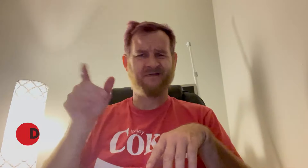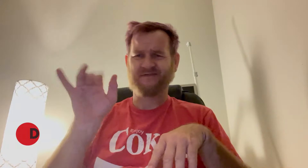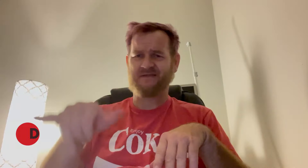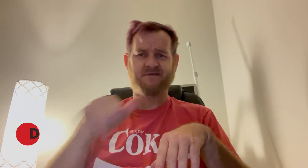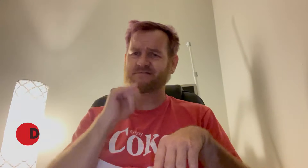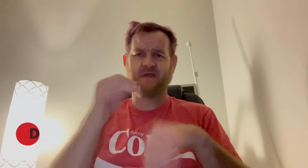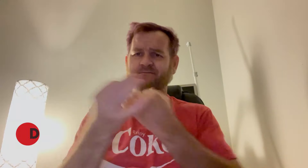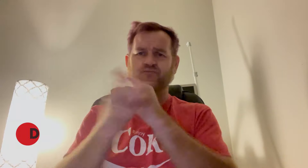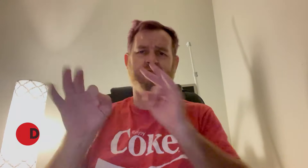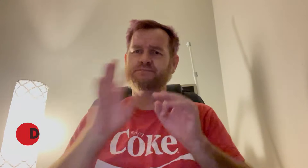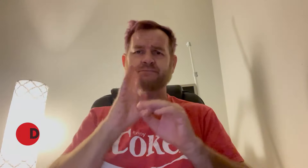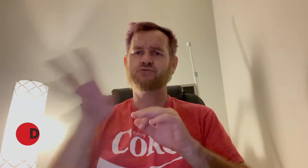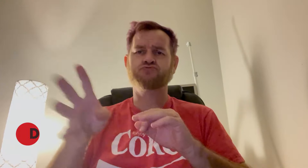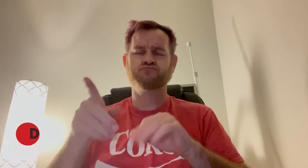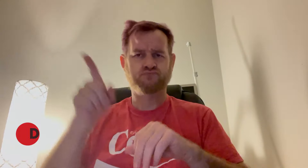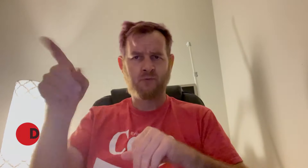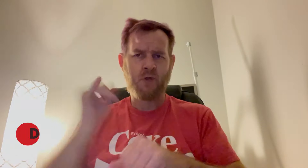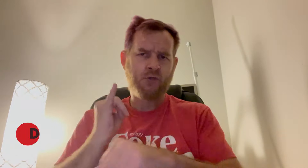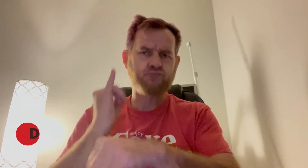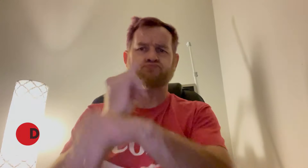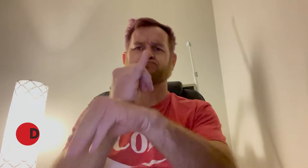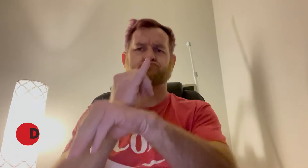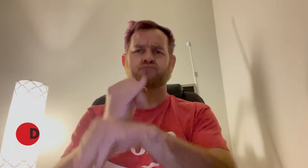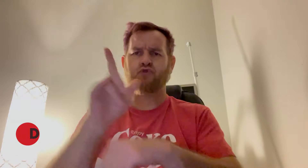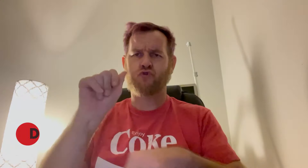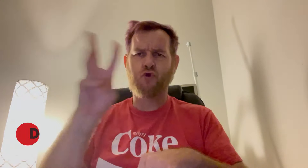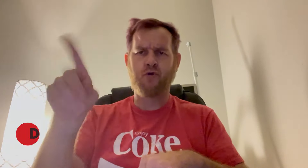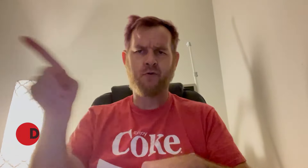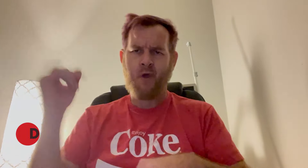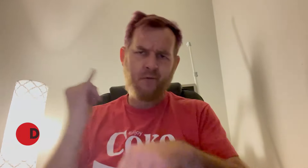that doesn’t fall under freedom of speech. They’re interfering with the law.